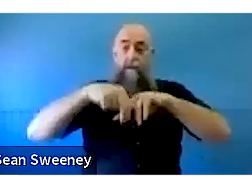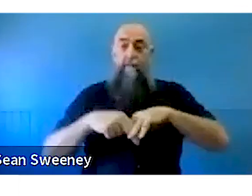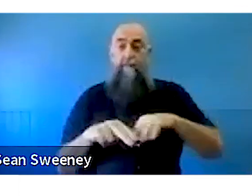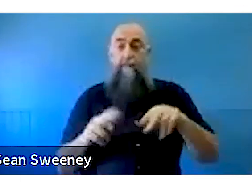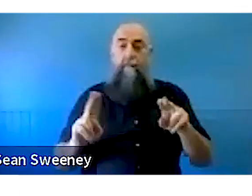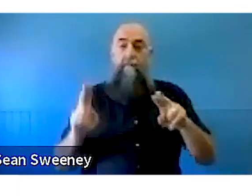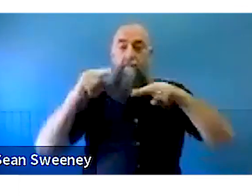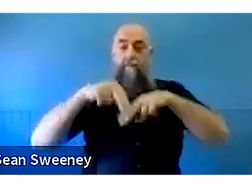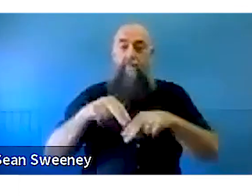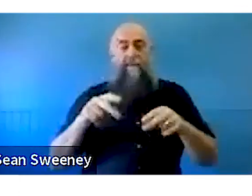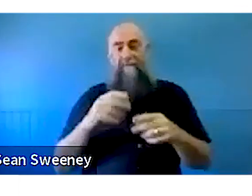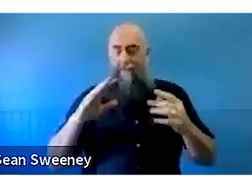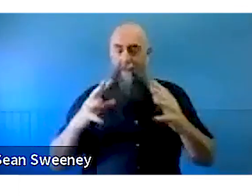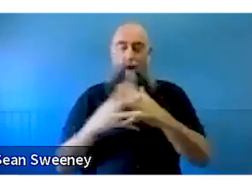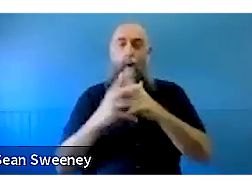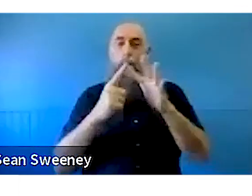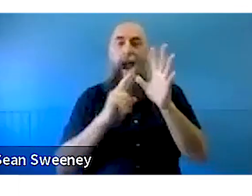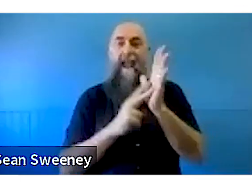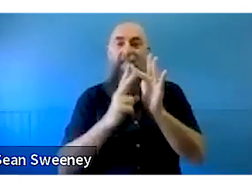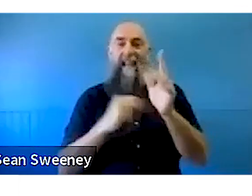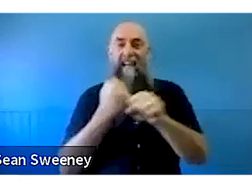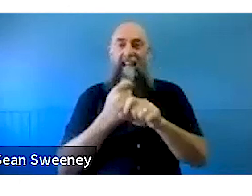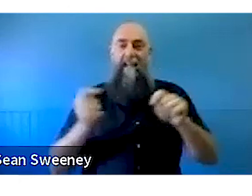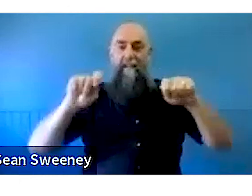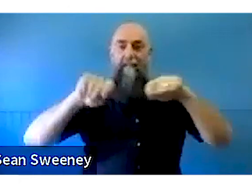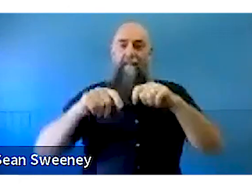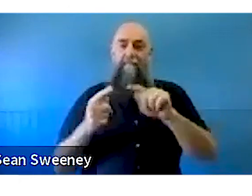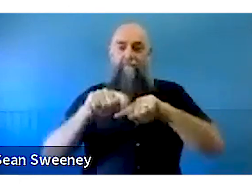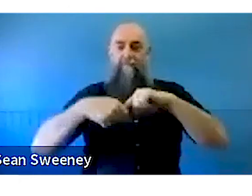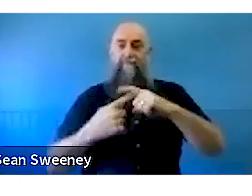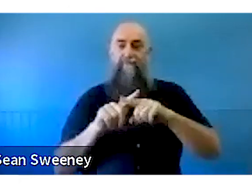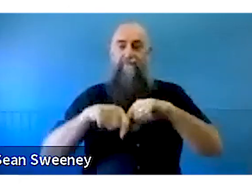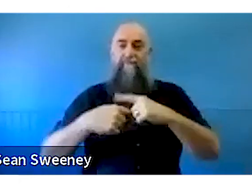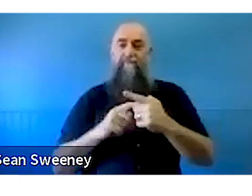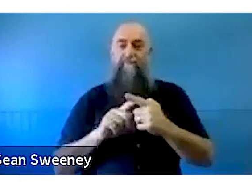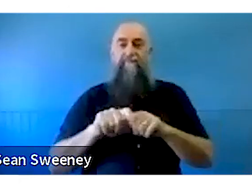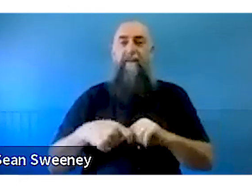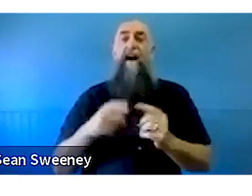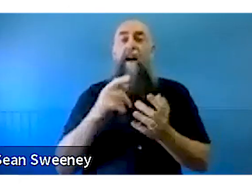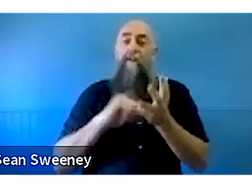And learning some traditional craft. There is lots of good stuff.